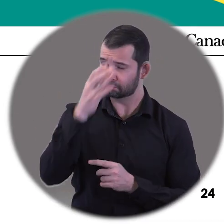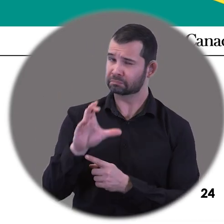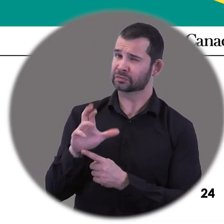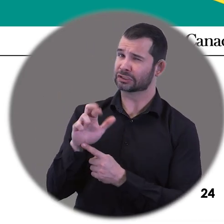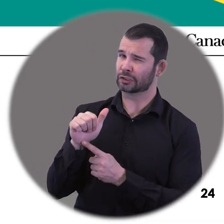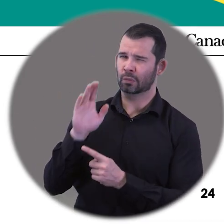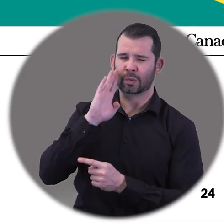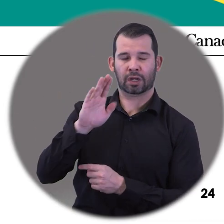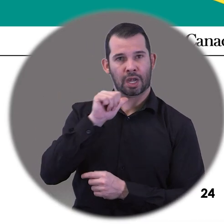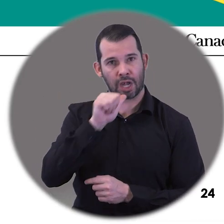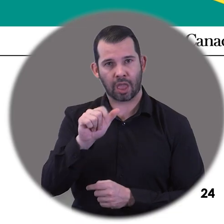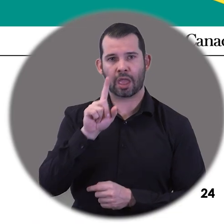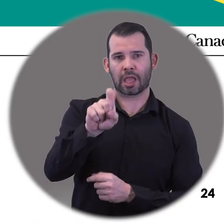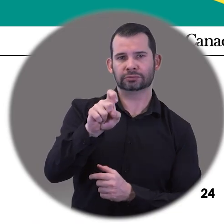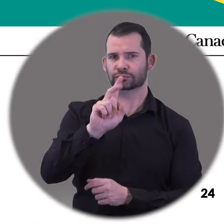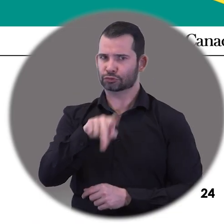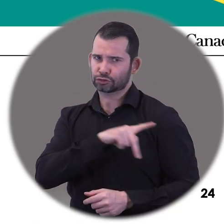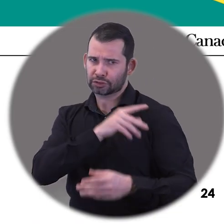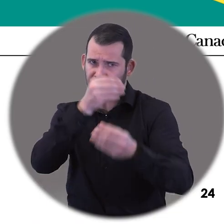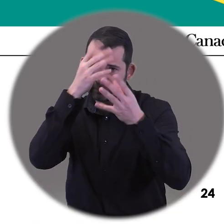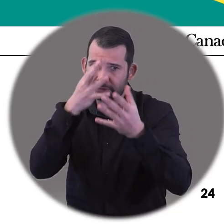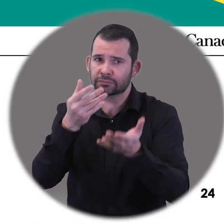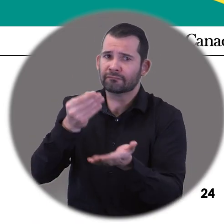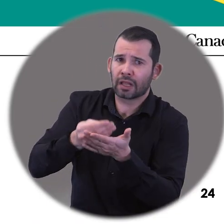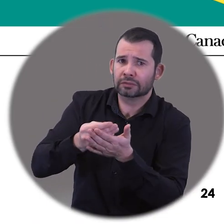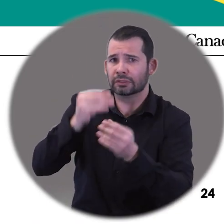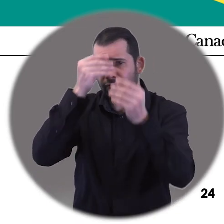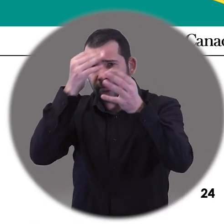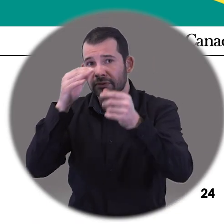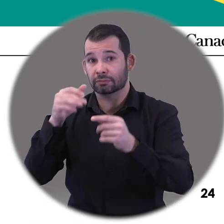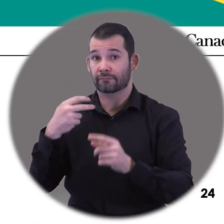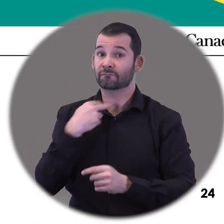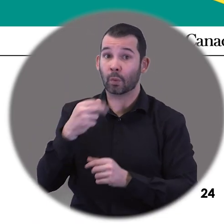The CRA will not ask you for personal or financial information